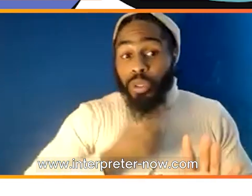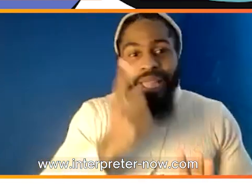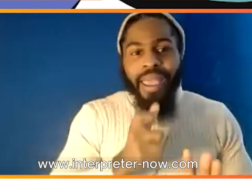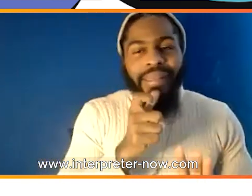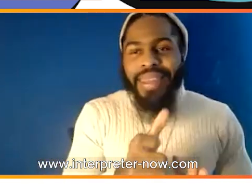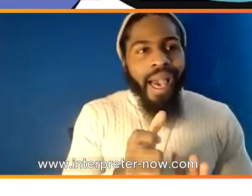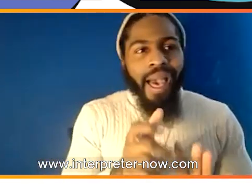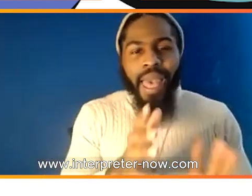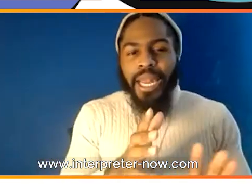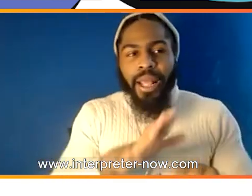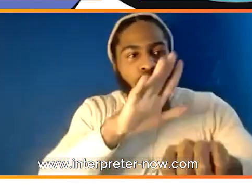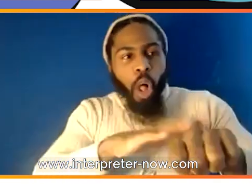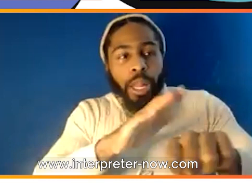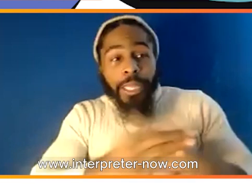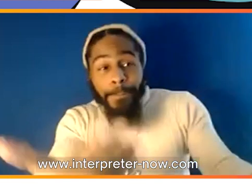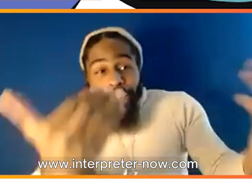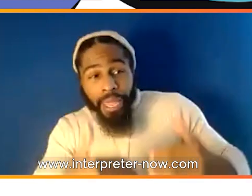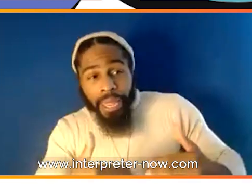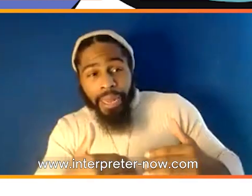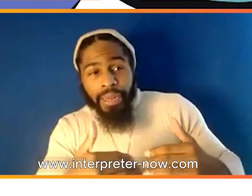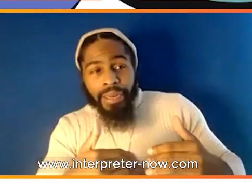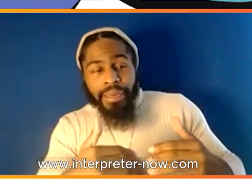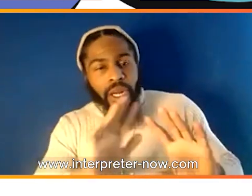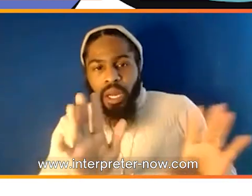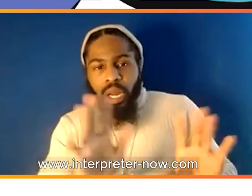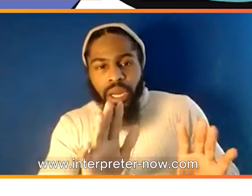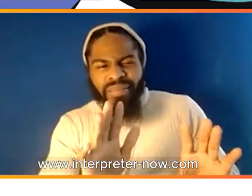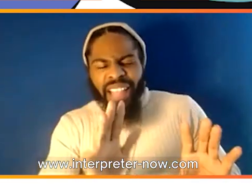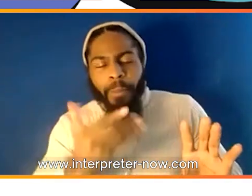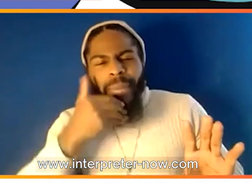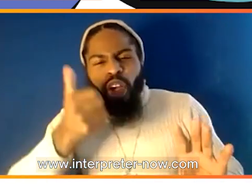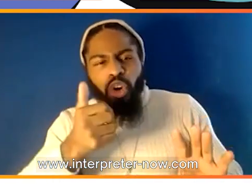component of this. Because men in general, typically, I'll even say it as a middle-aged